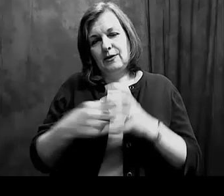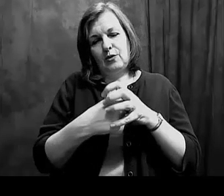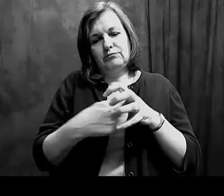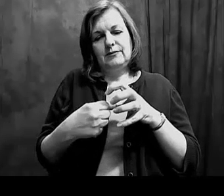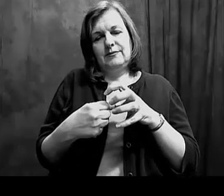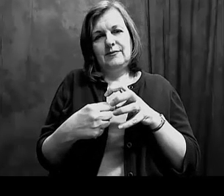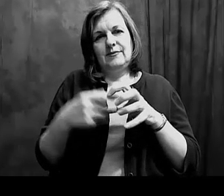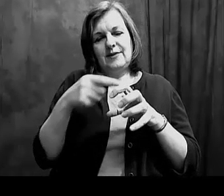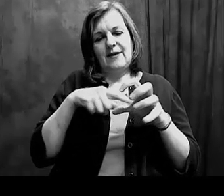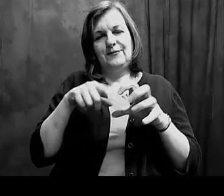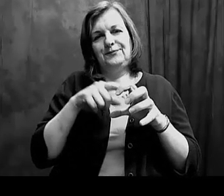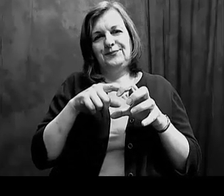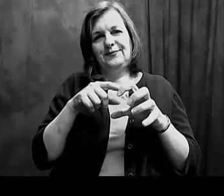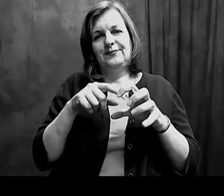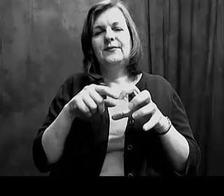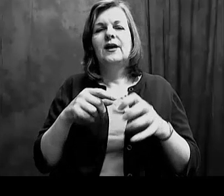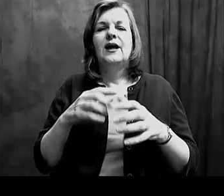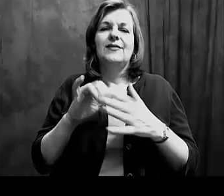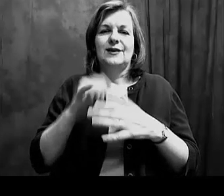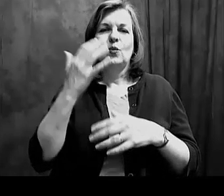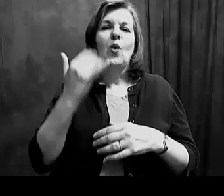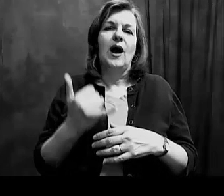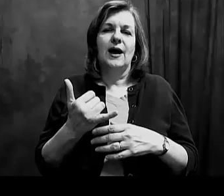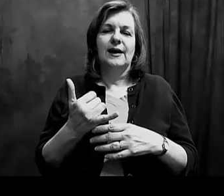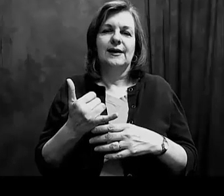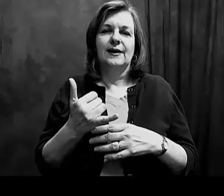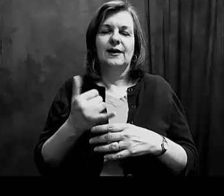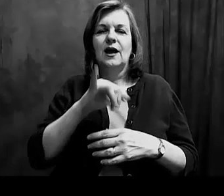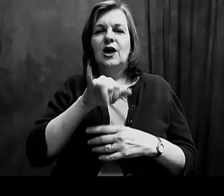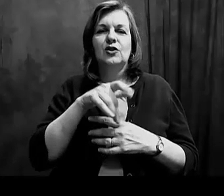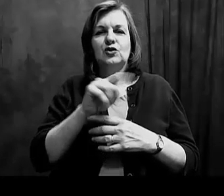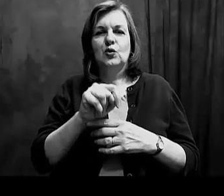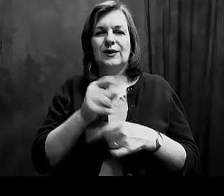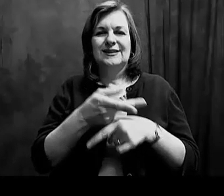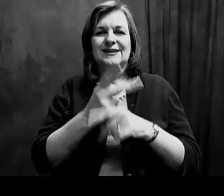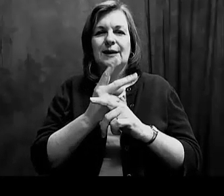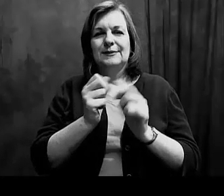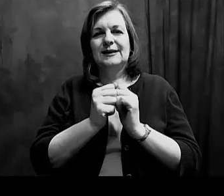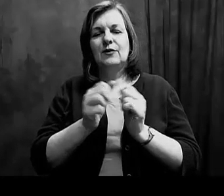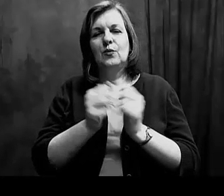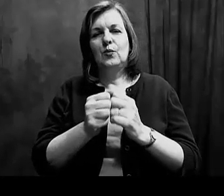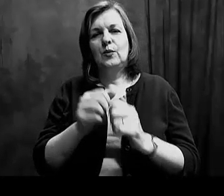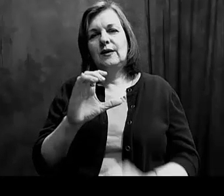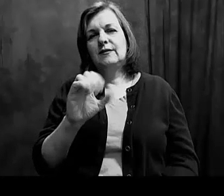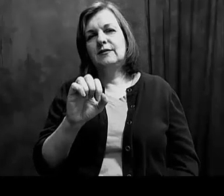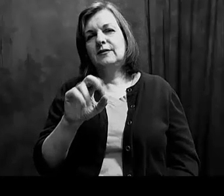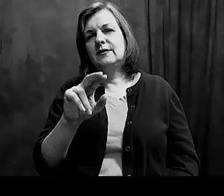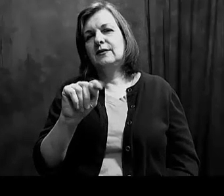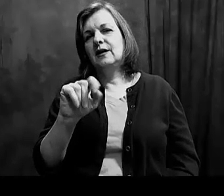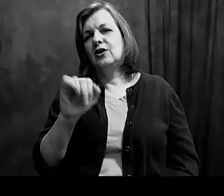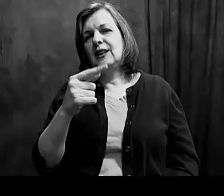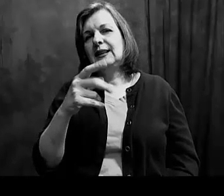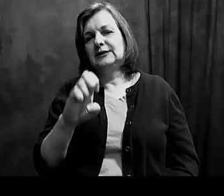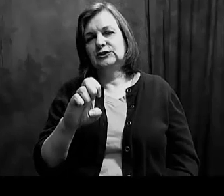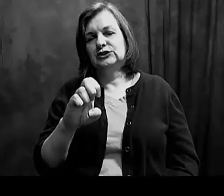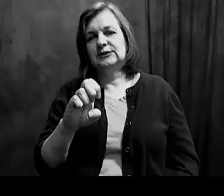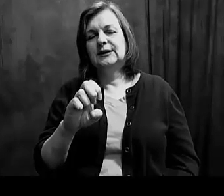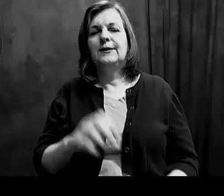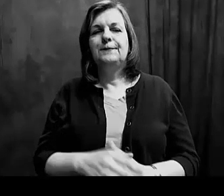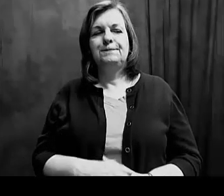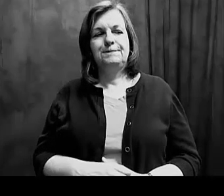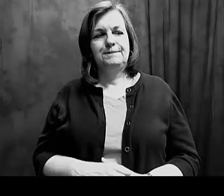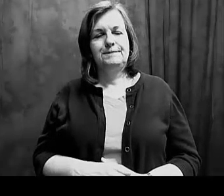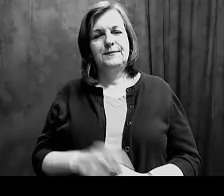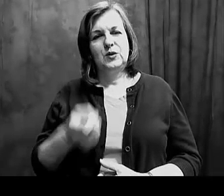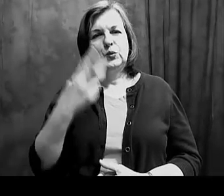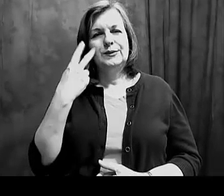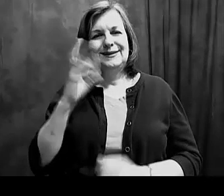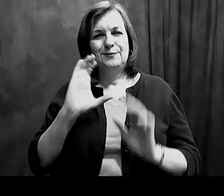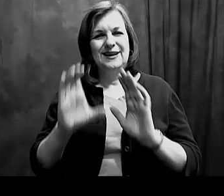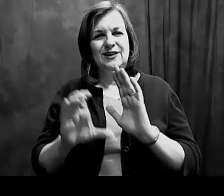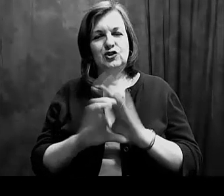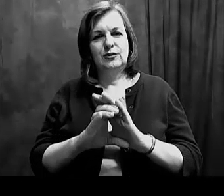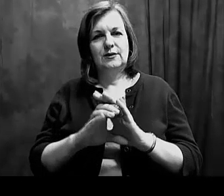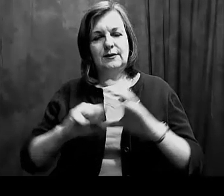this is why -- this joint is only held in place by cartilage so it's very difficult and you see here it does, sits together and around the